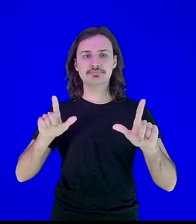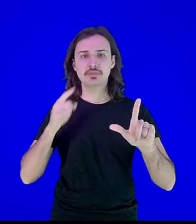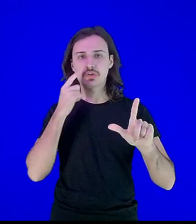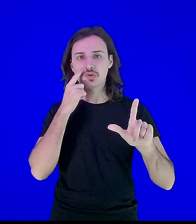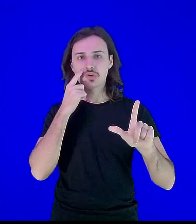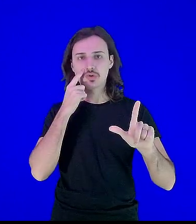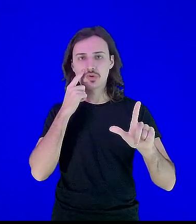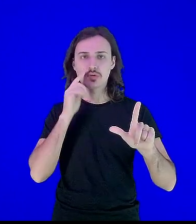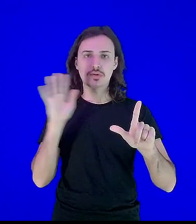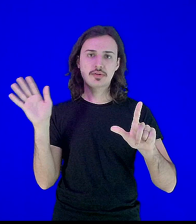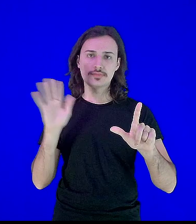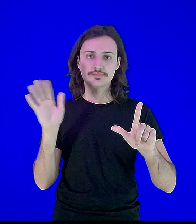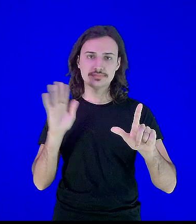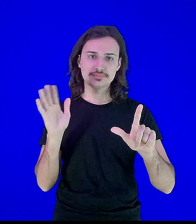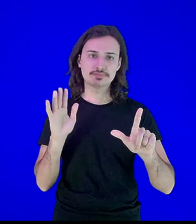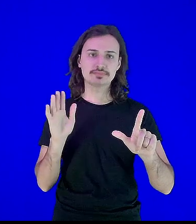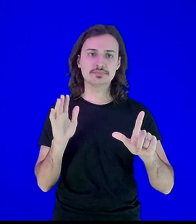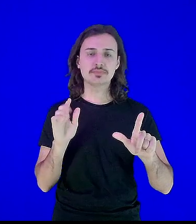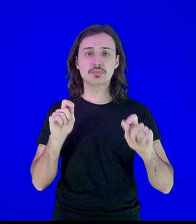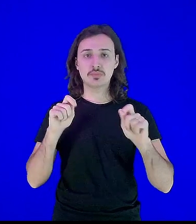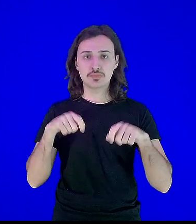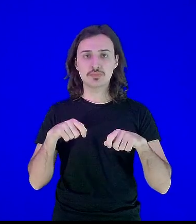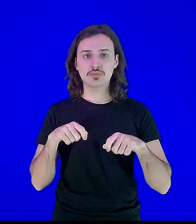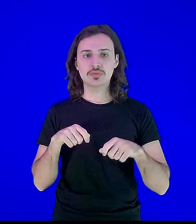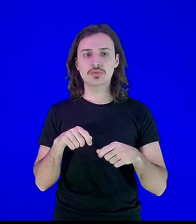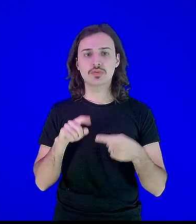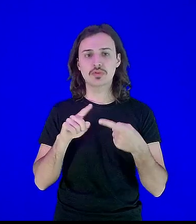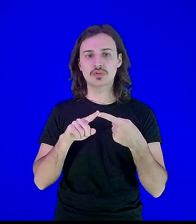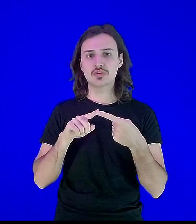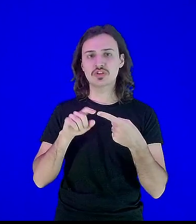then you can click on "shift" and "forward slash"